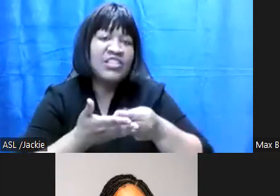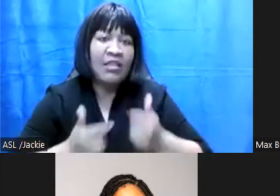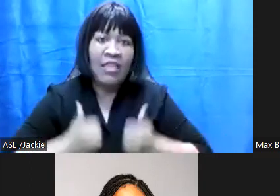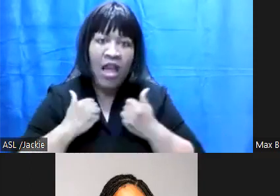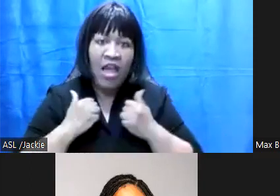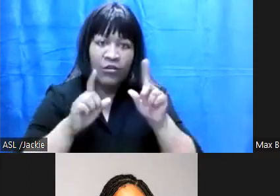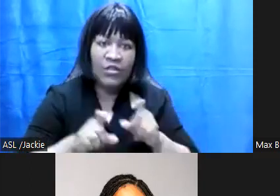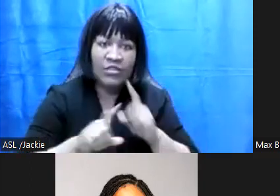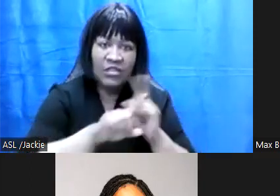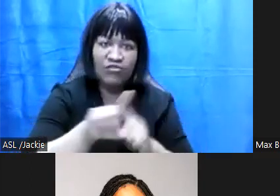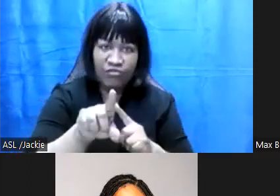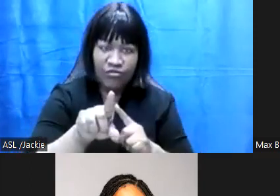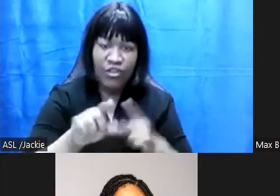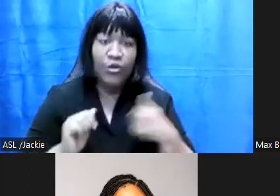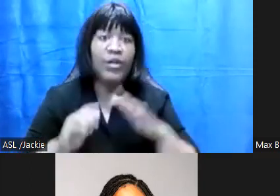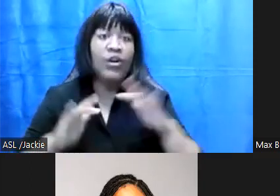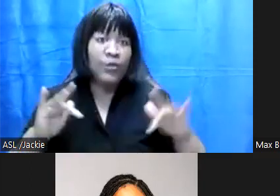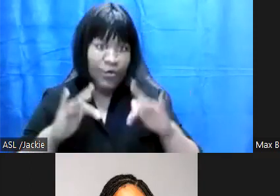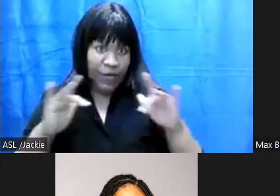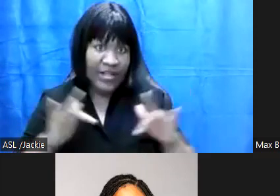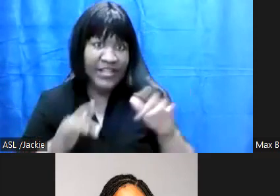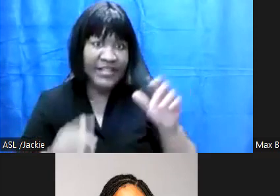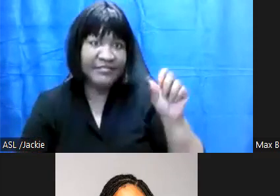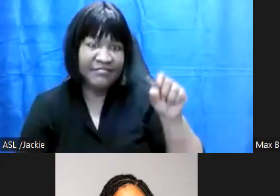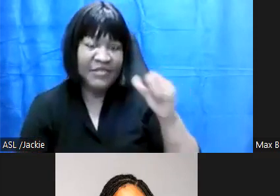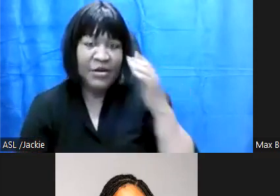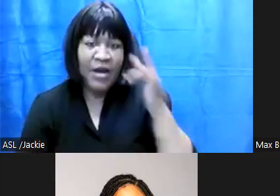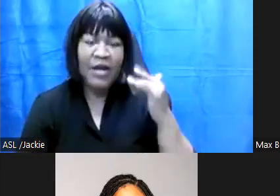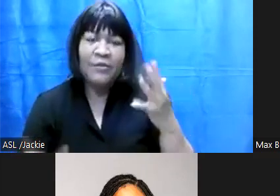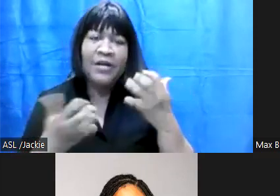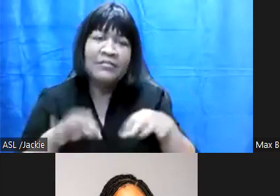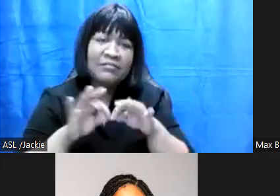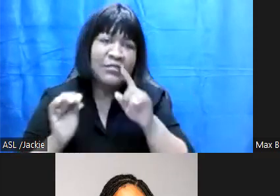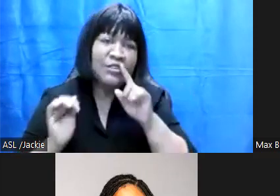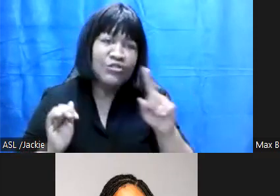We are recording this event because we want to make sure that people who weren't